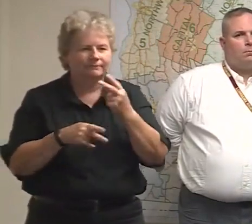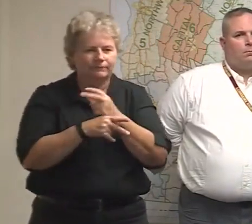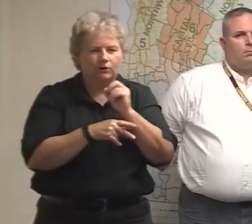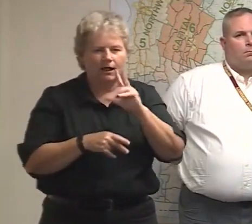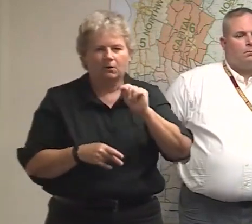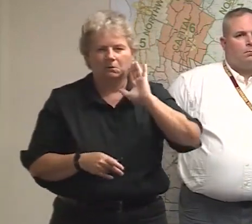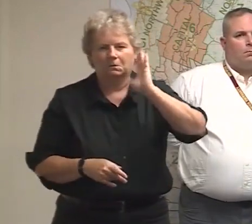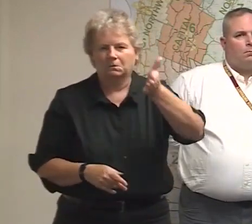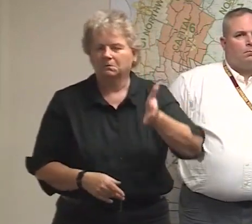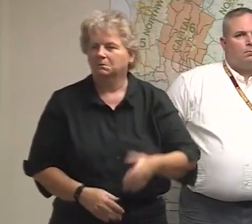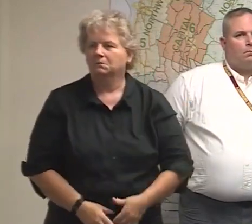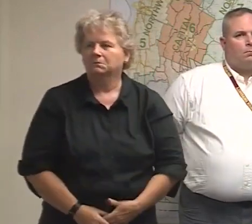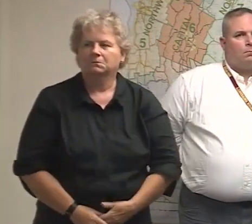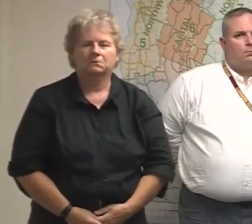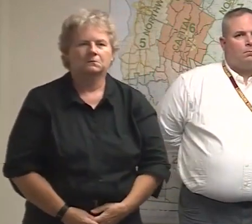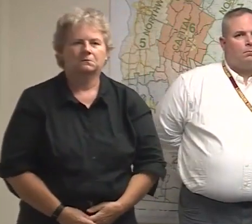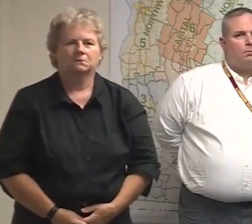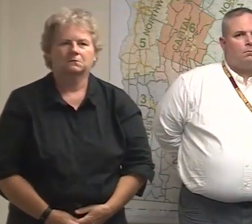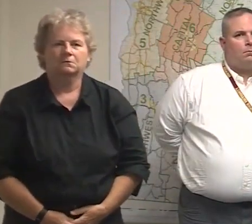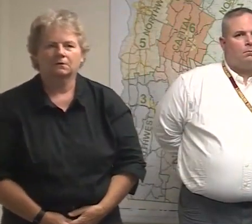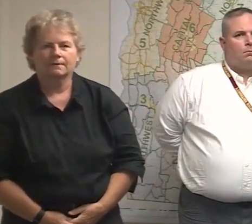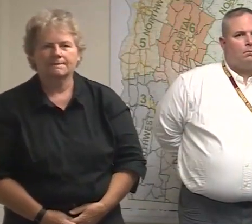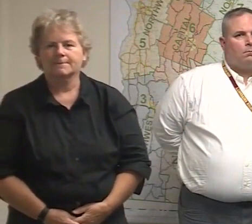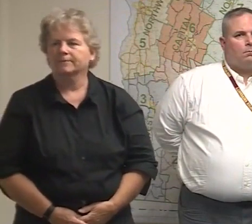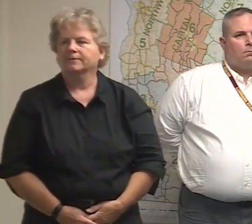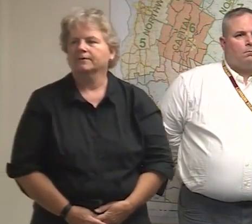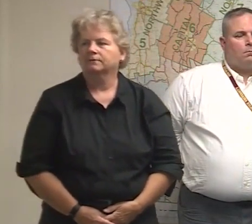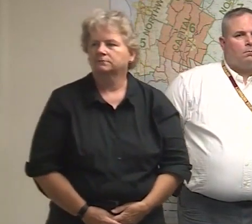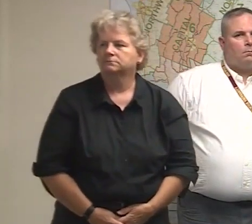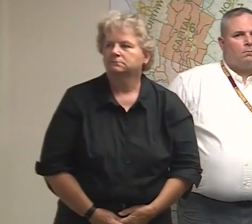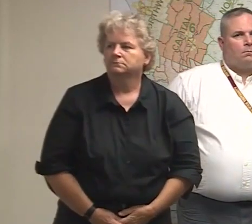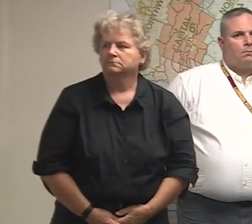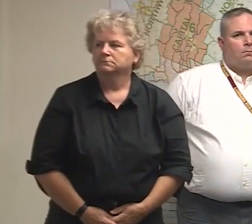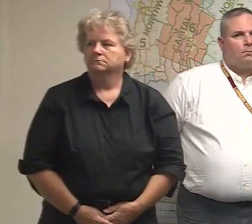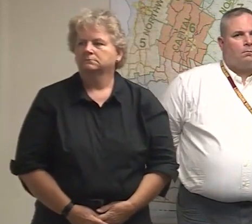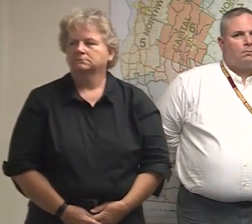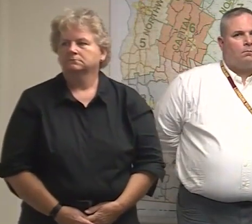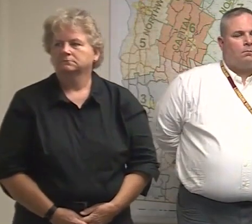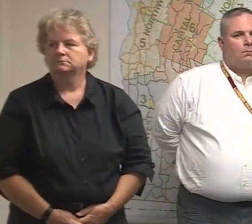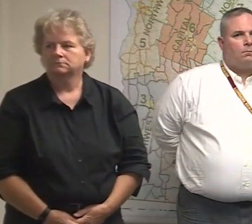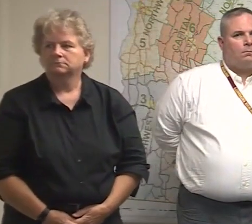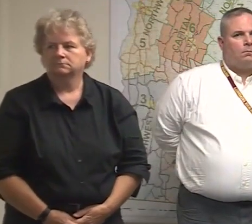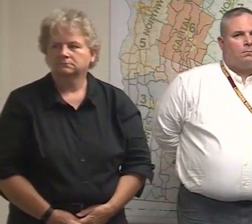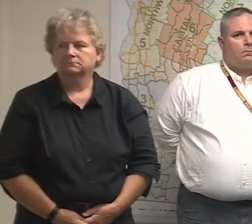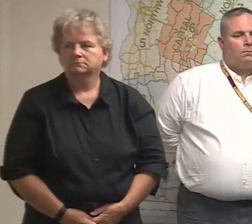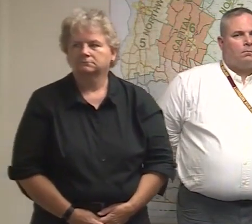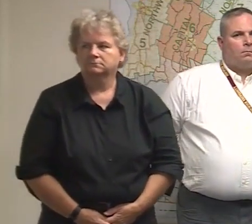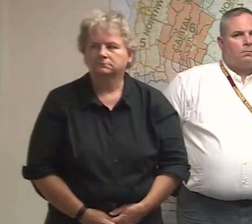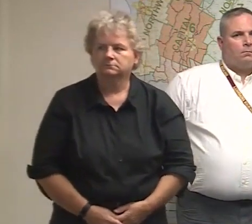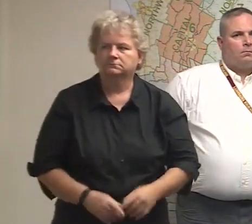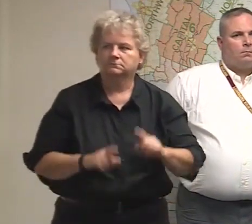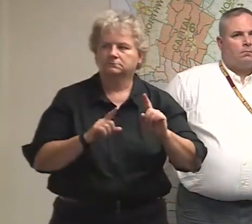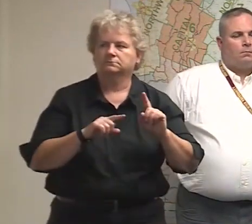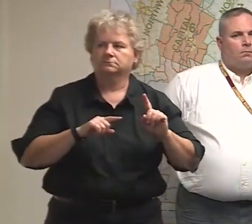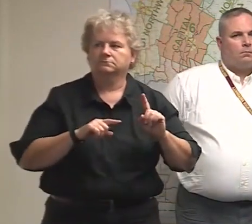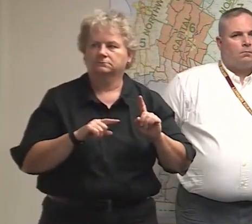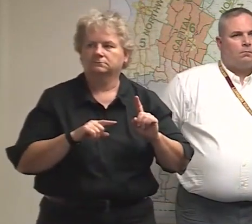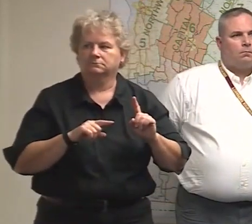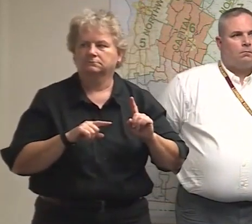FHWA FOR THE GOVERNOR OR EVEN WORSE. AND SHE’S STILL JUST HOW MANY STATES AT THIS POINT HAVE HUNDRED TEAMS HERE?